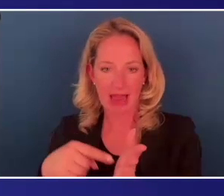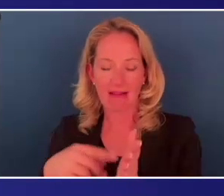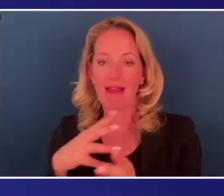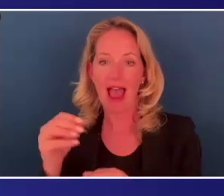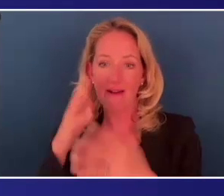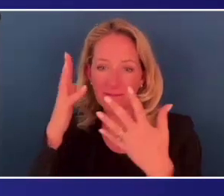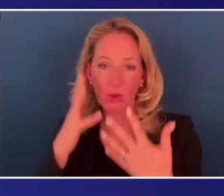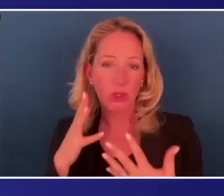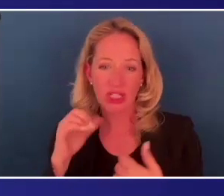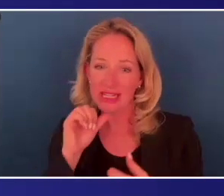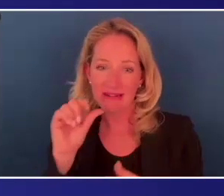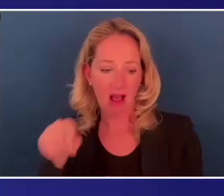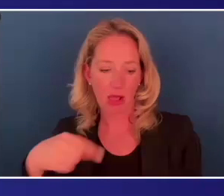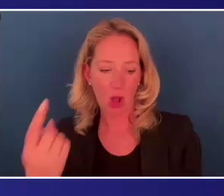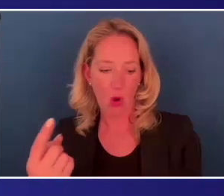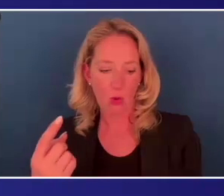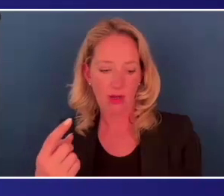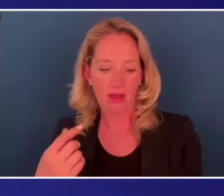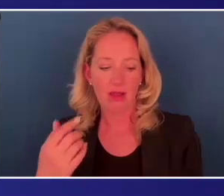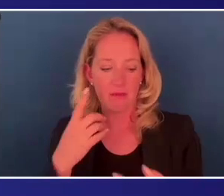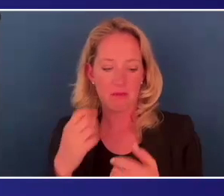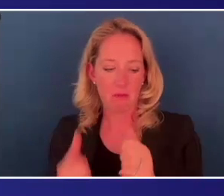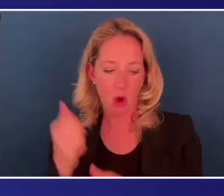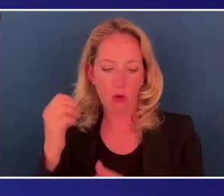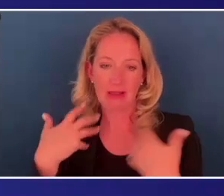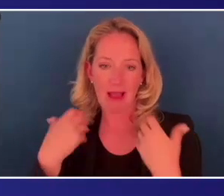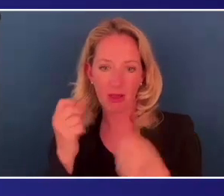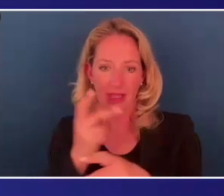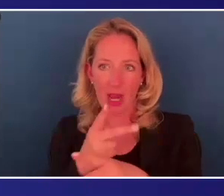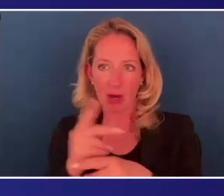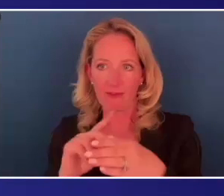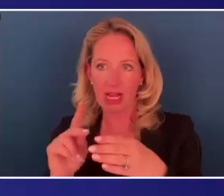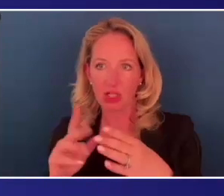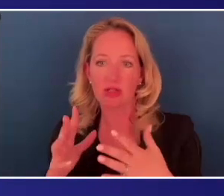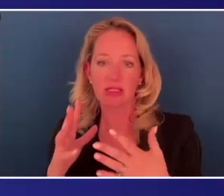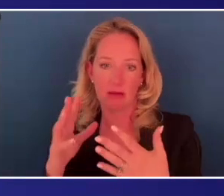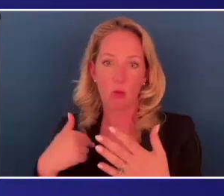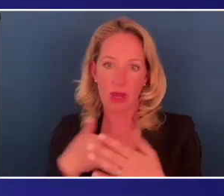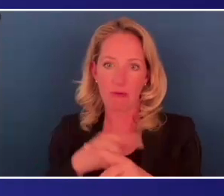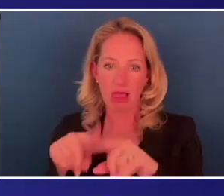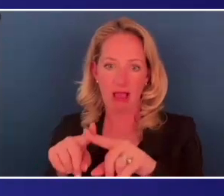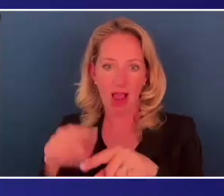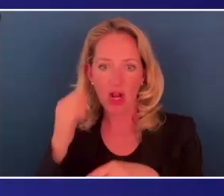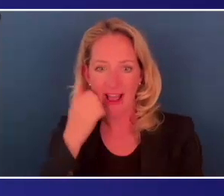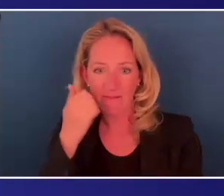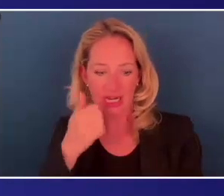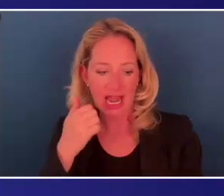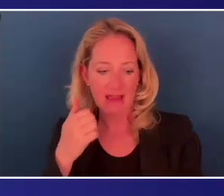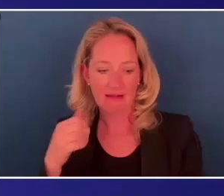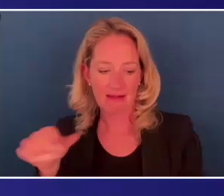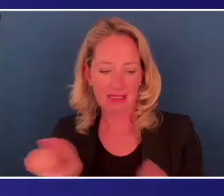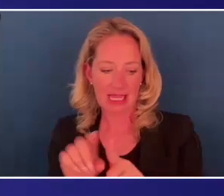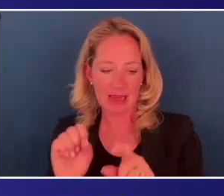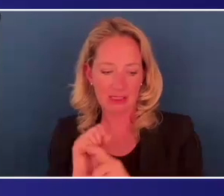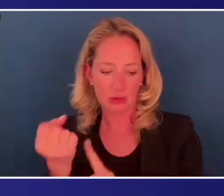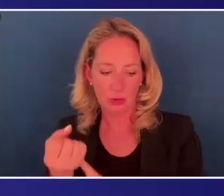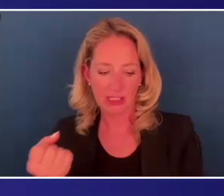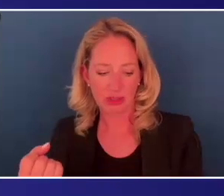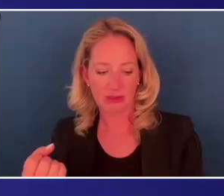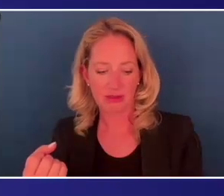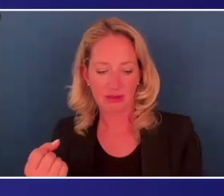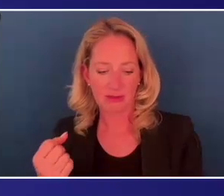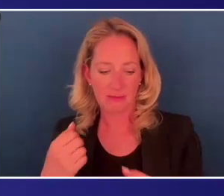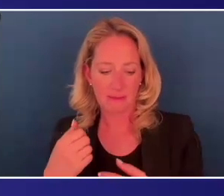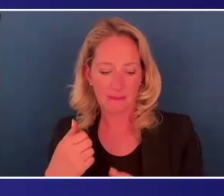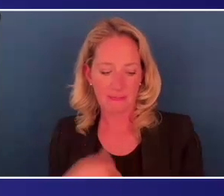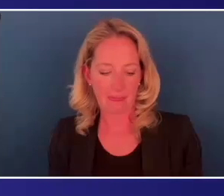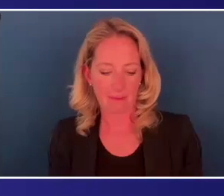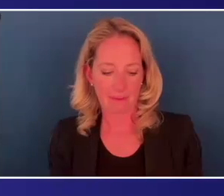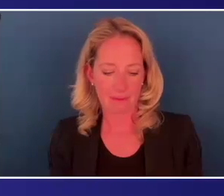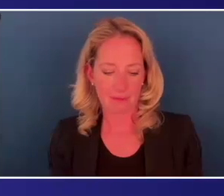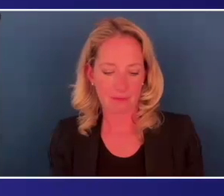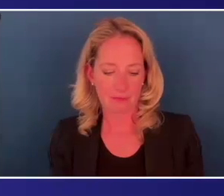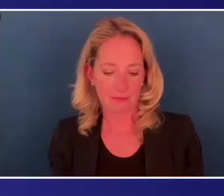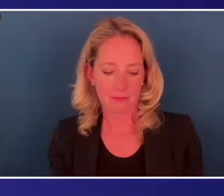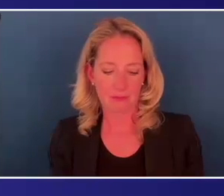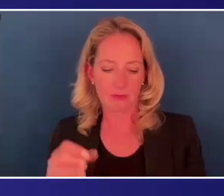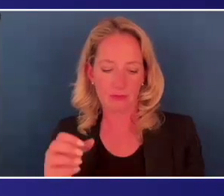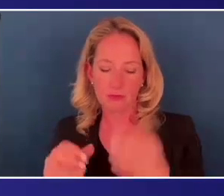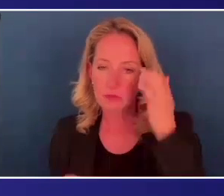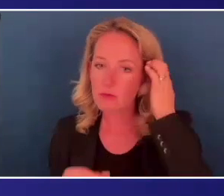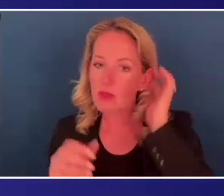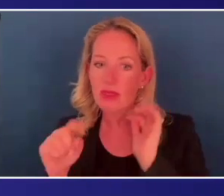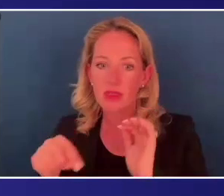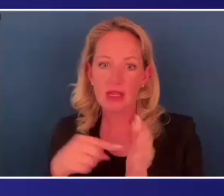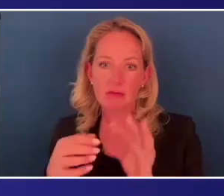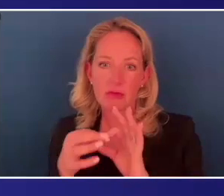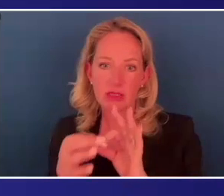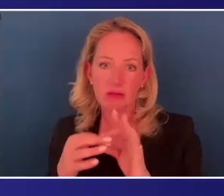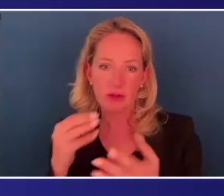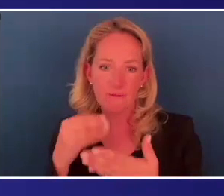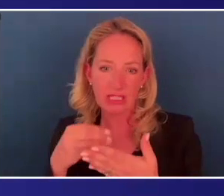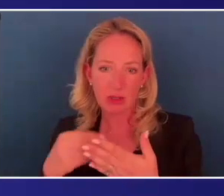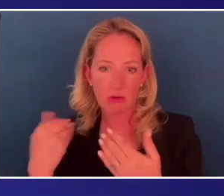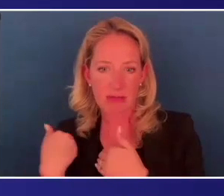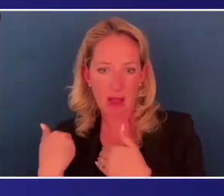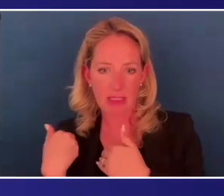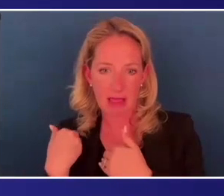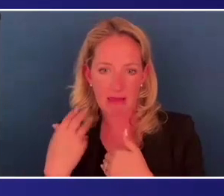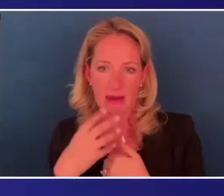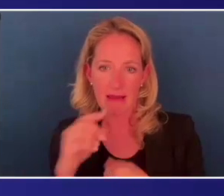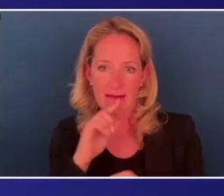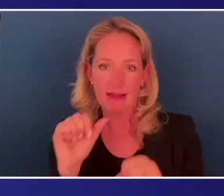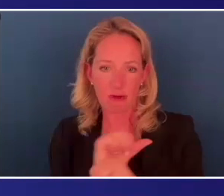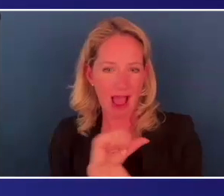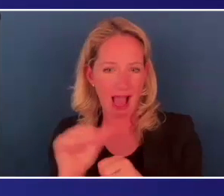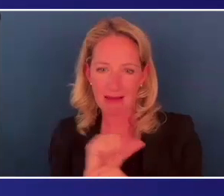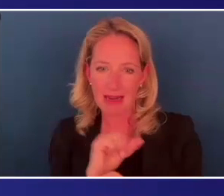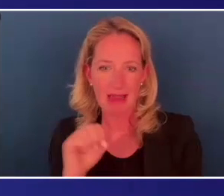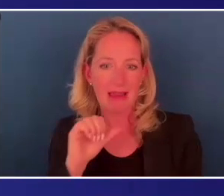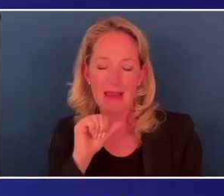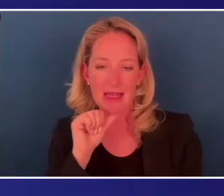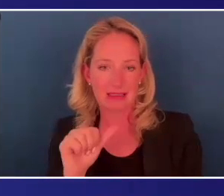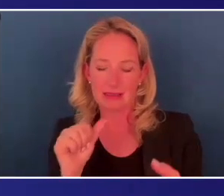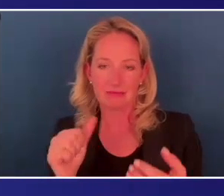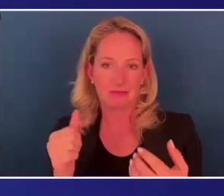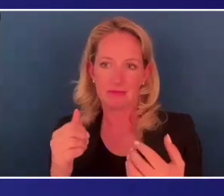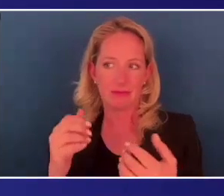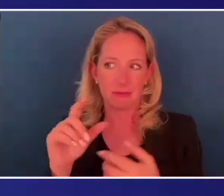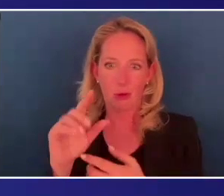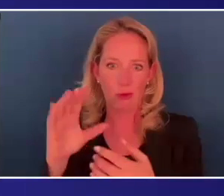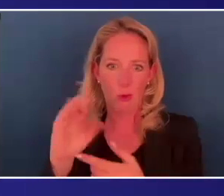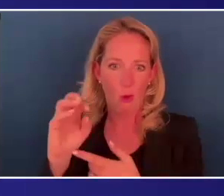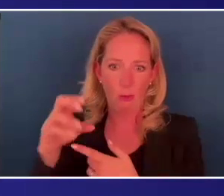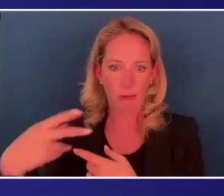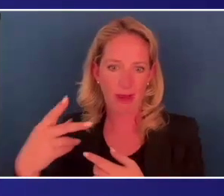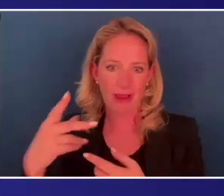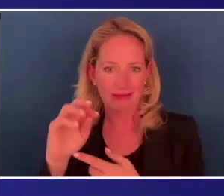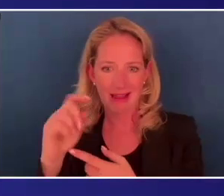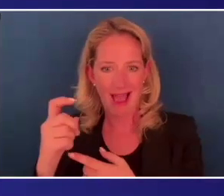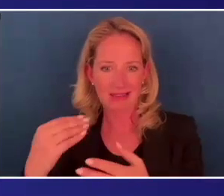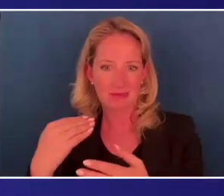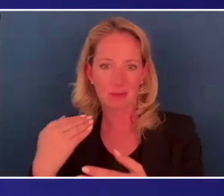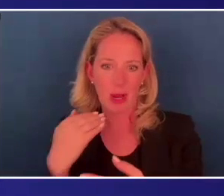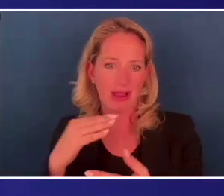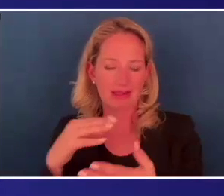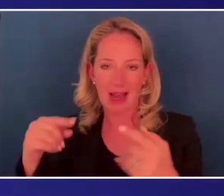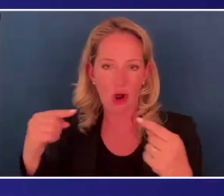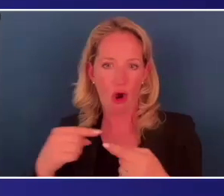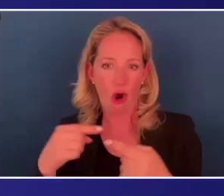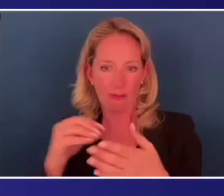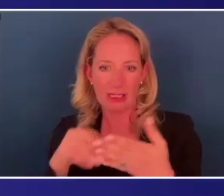The majority of health care professionals who we rely on every single day are in the same boat. This negotiated role making is a part of a coordinated political strategy framed as fiscal responsibility, but in reality it's just proposing corporate tax breaks while harming student loan borrowers and increasing the deficit.